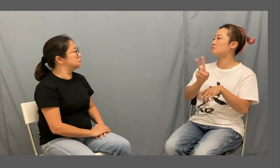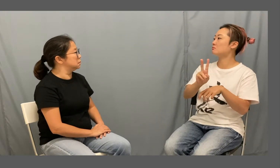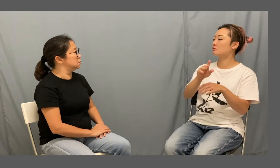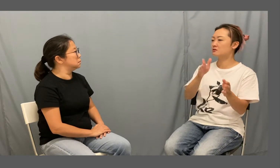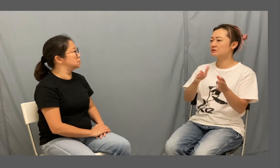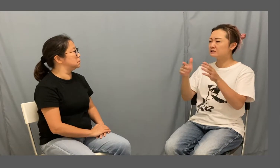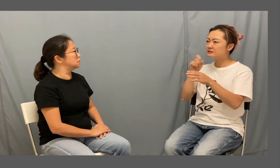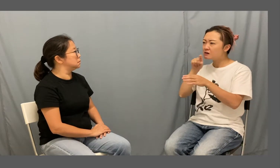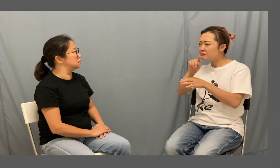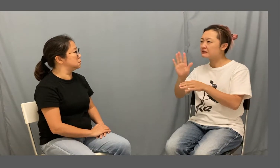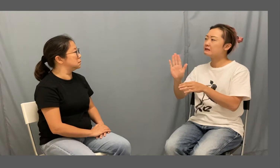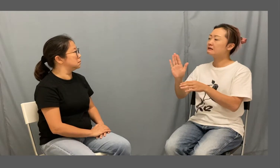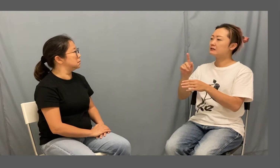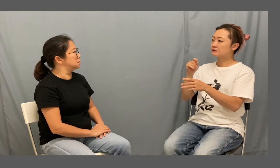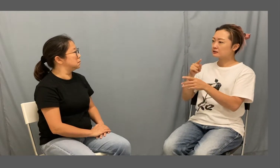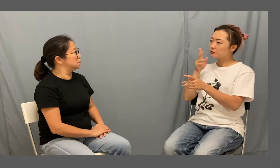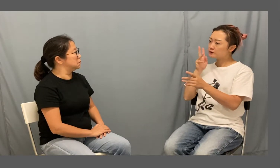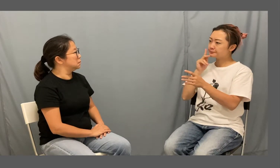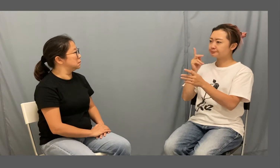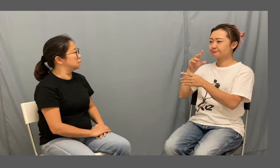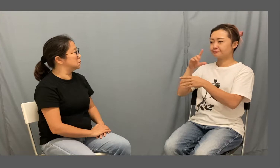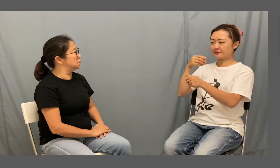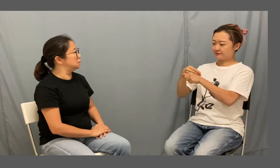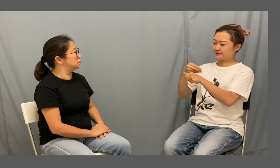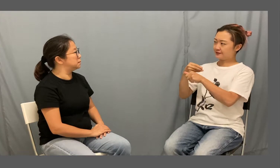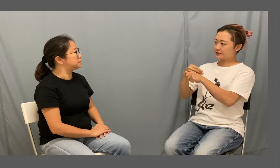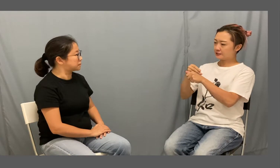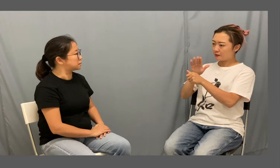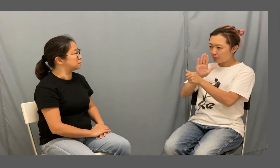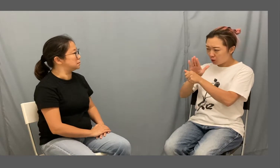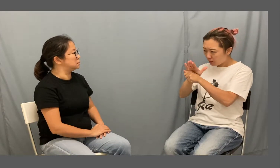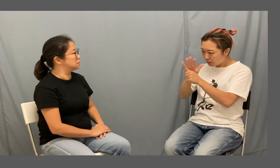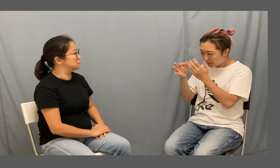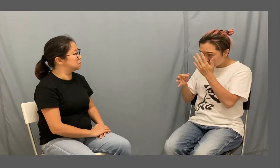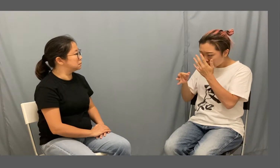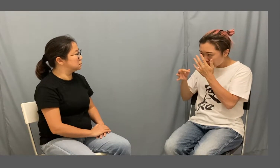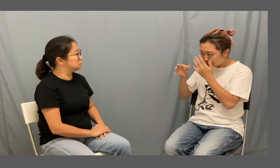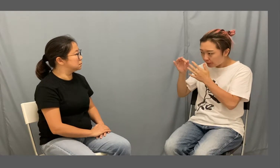and some novice signers make progress through training